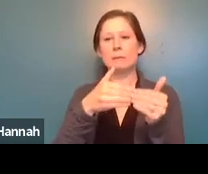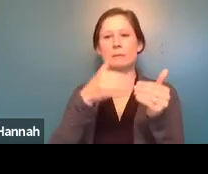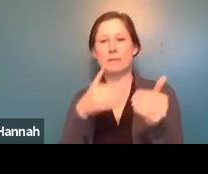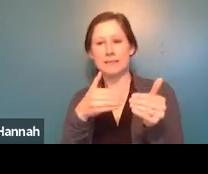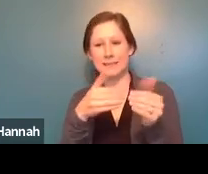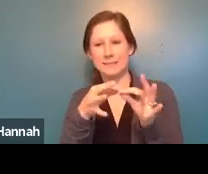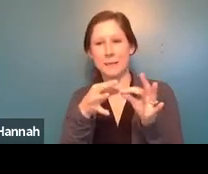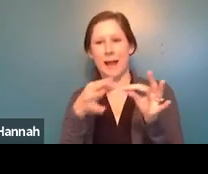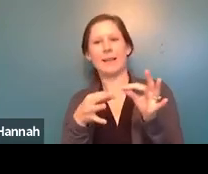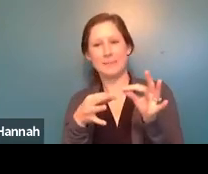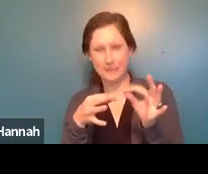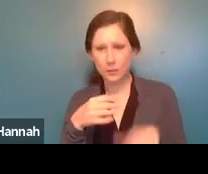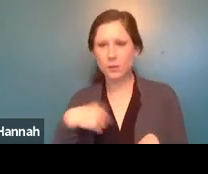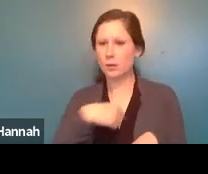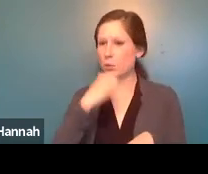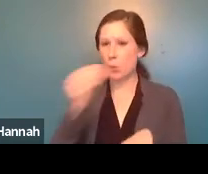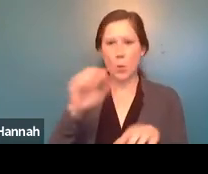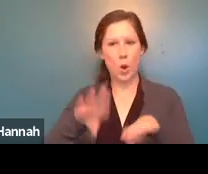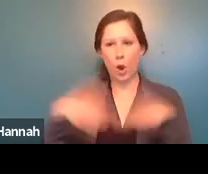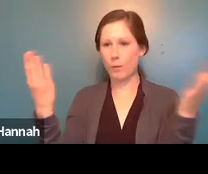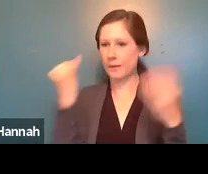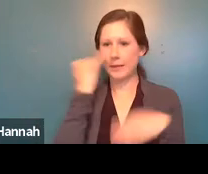will not open if we're not going to be safe. And we are all